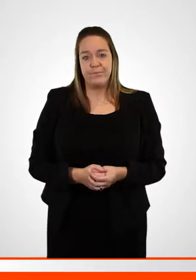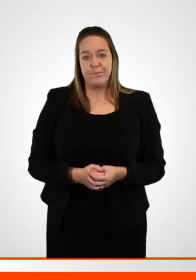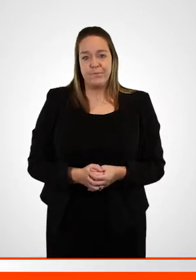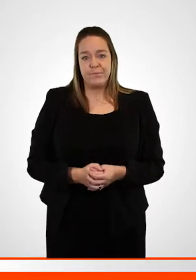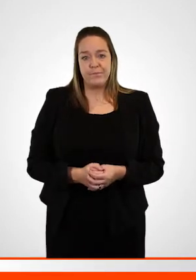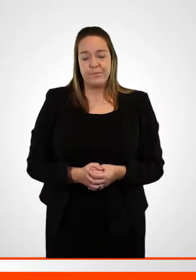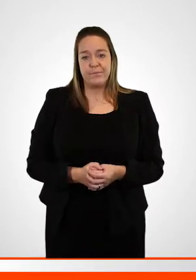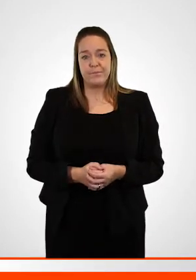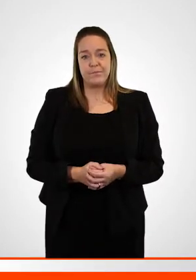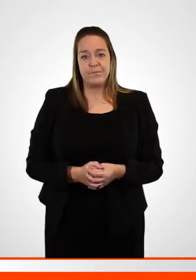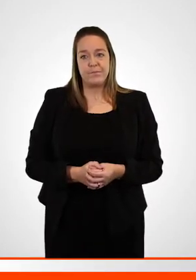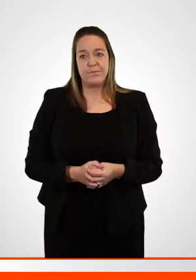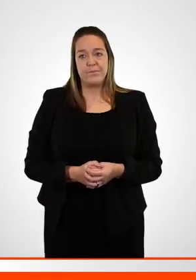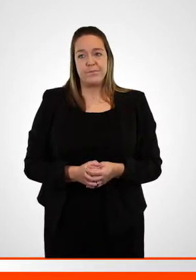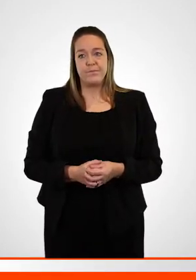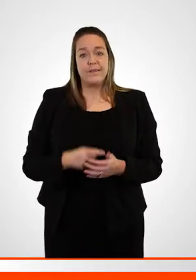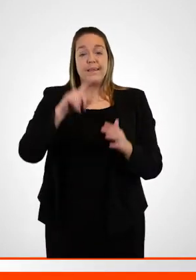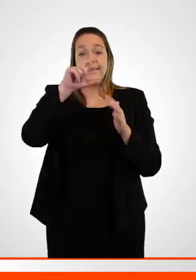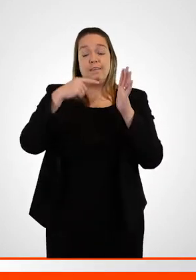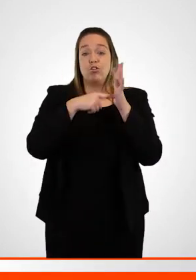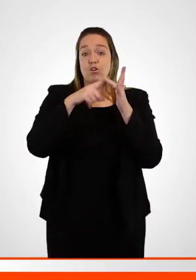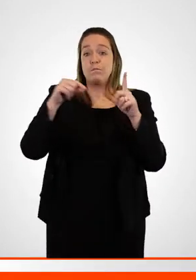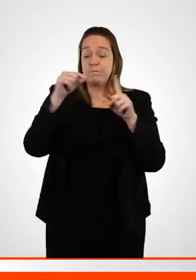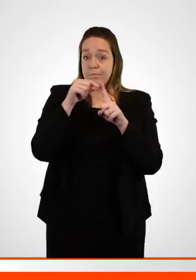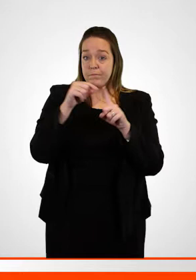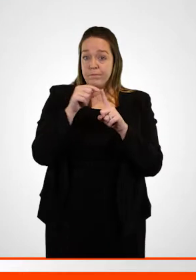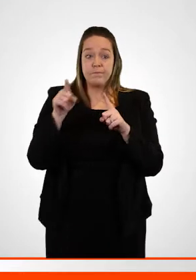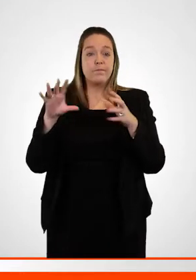Now, when we look at the CTOPP with word reading,